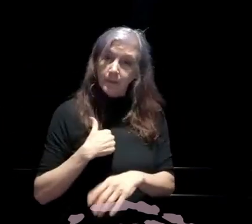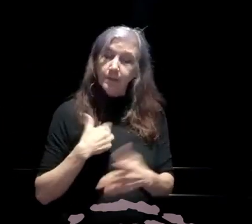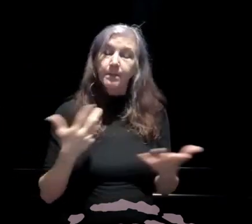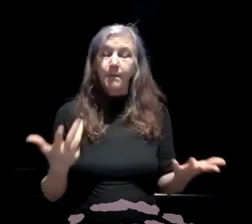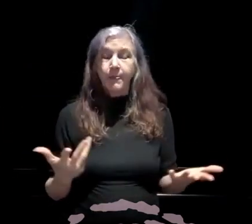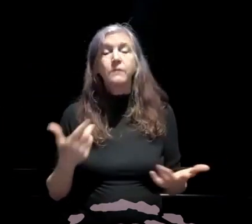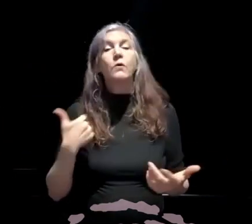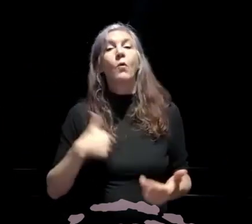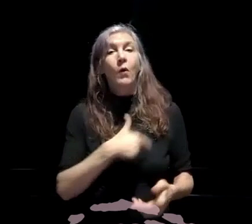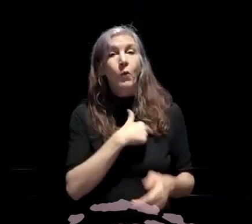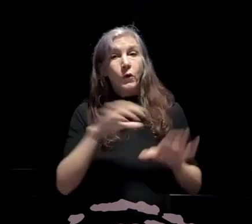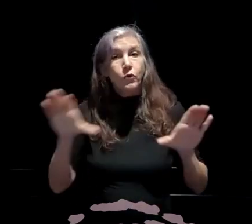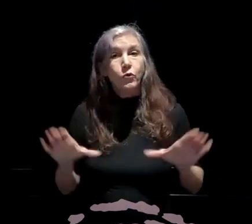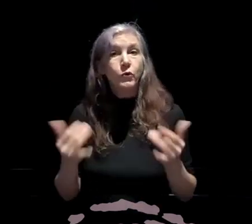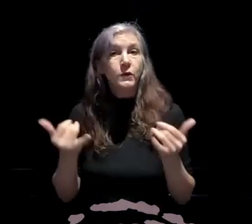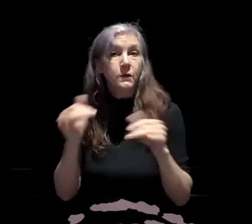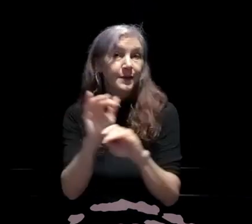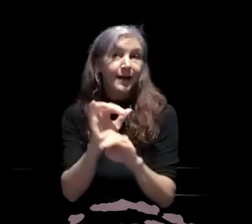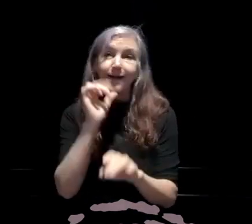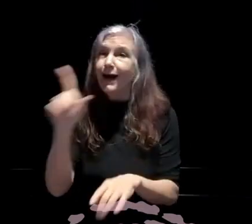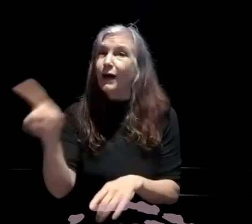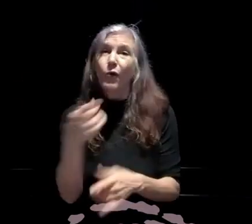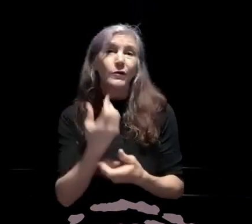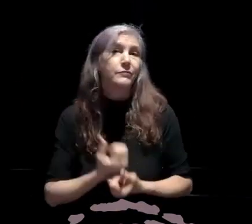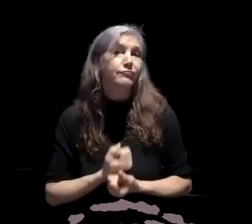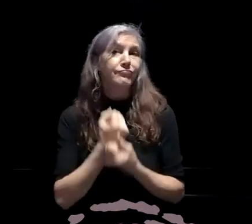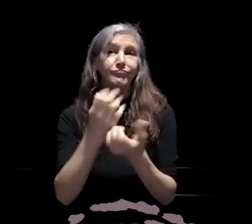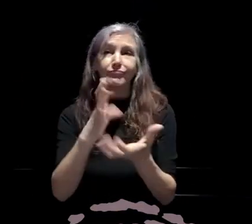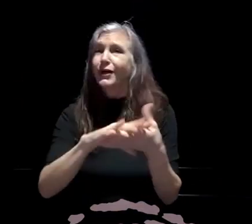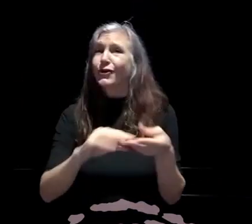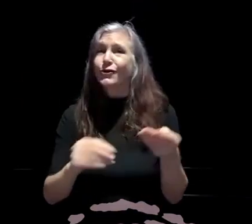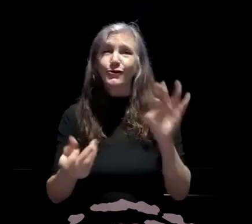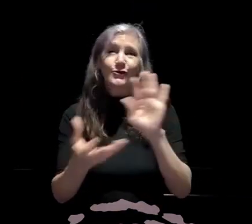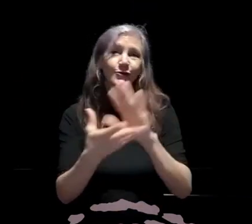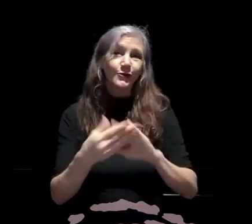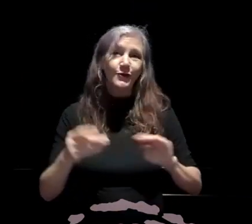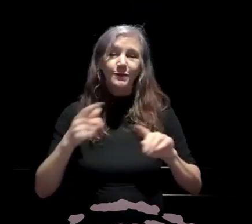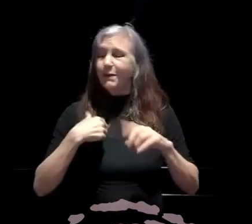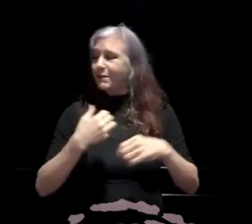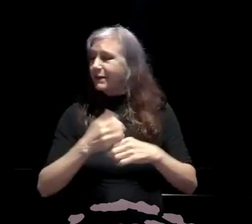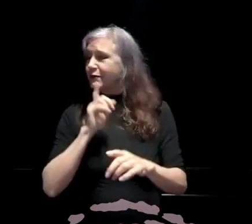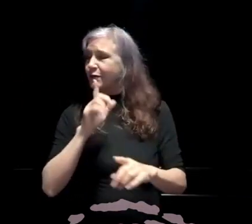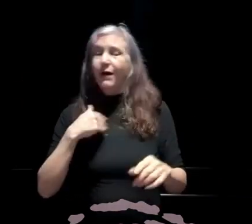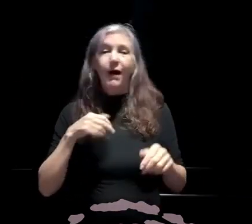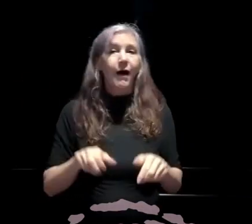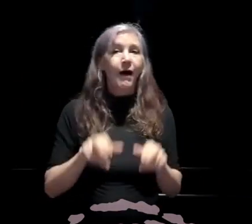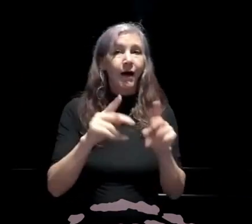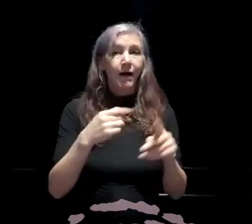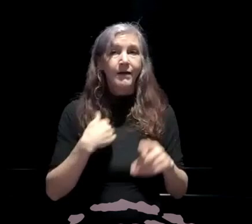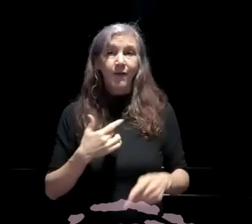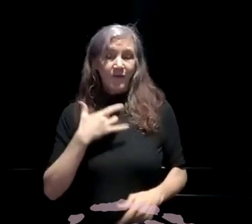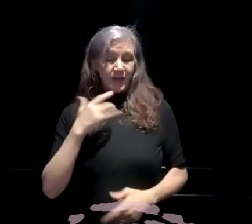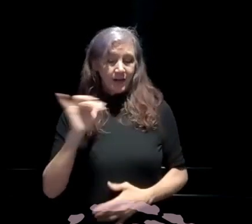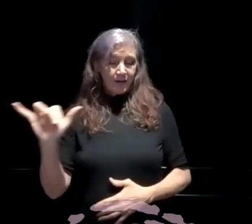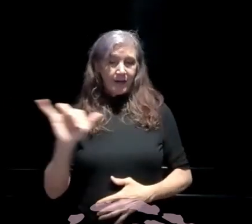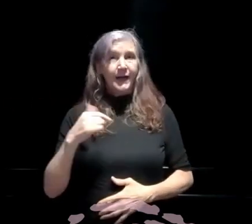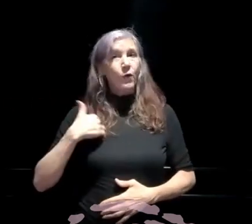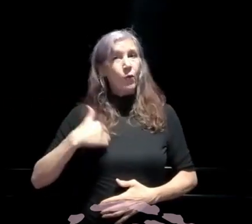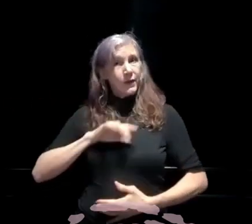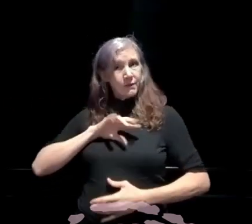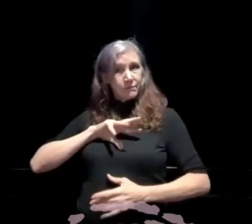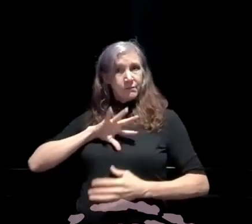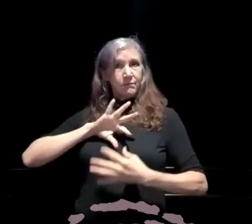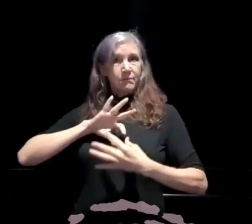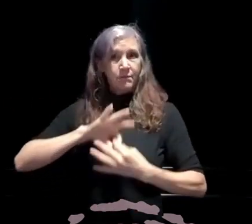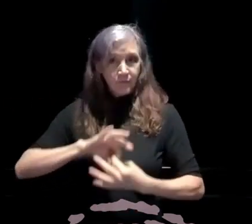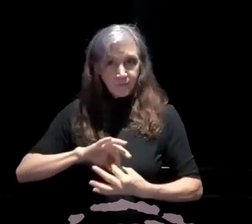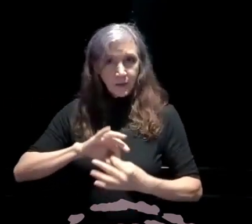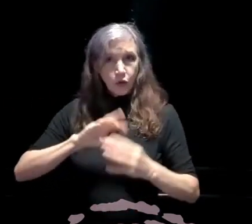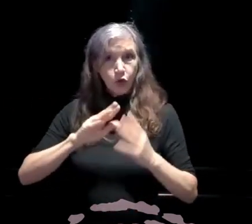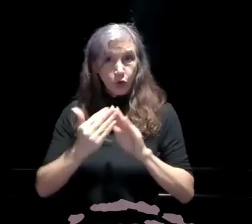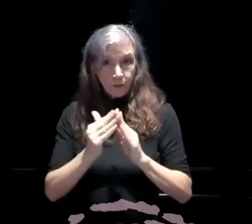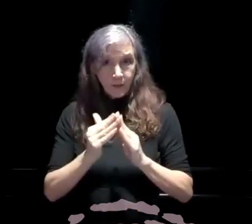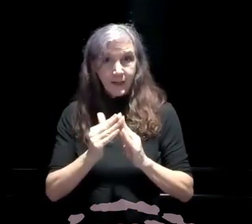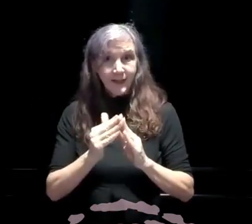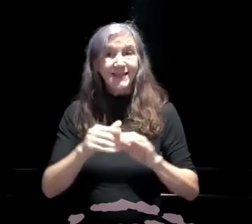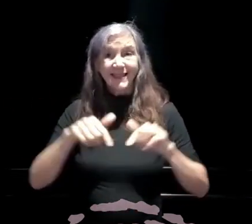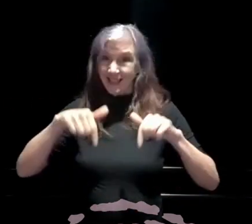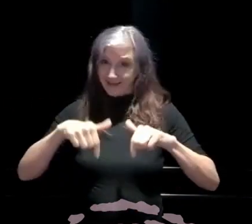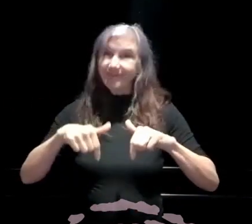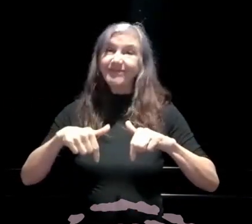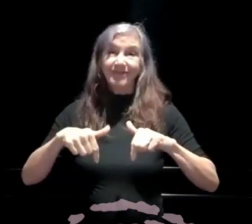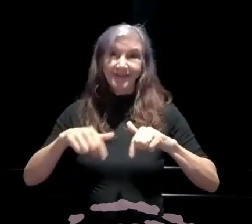What we're looking at doing here tonight is not just sharing our stories, but ensuring that we have an opportunity to feel like we are a part of a community because we are a community here.